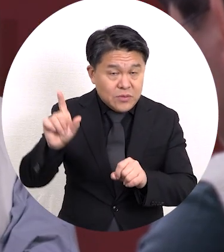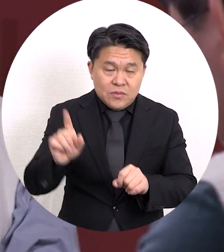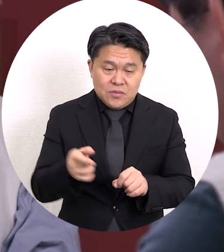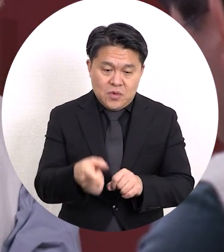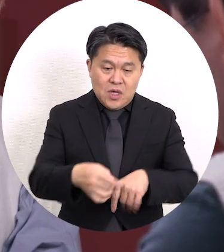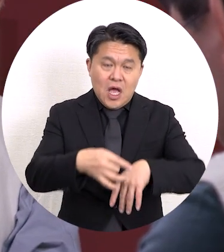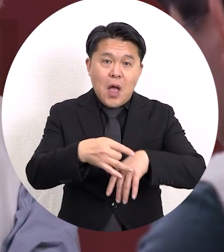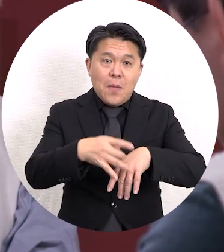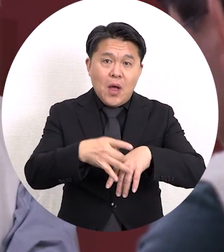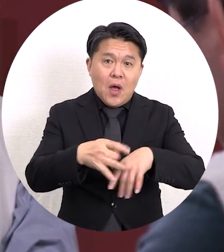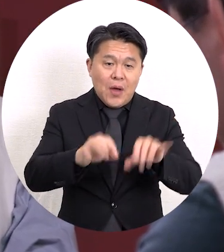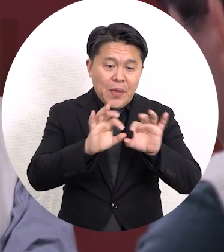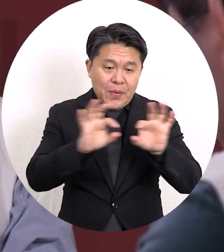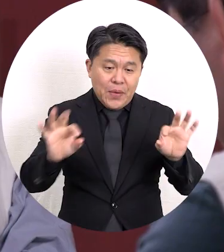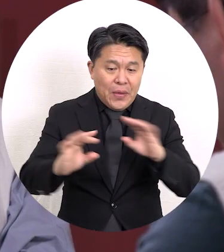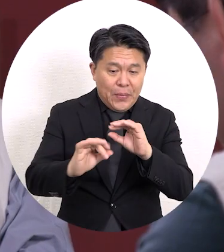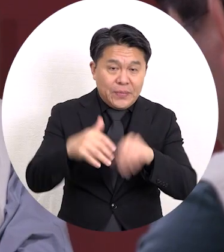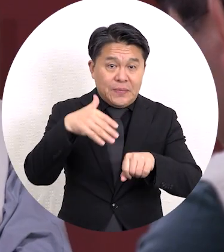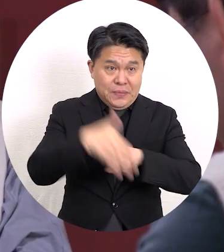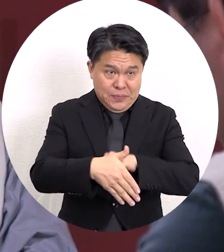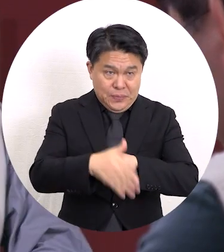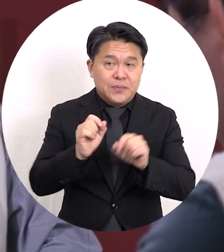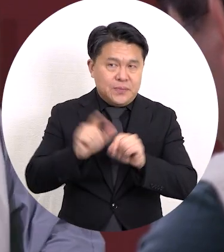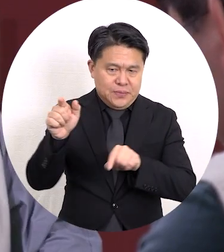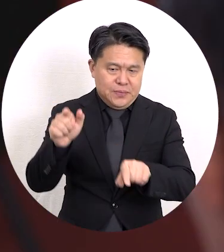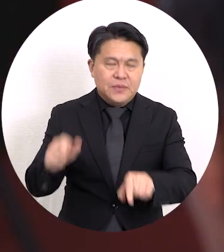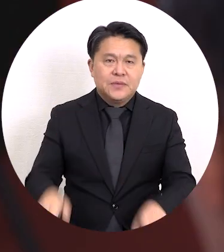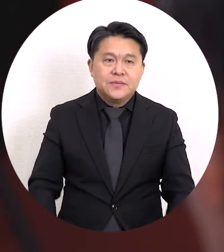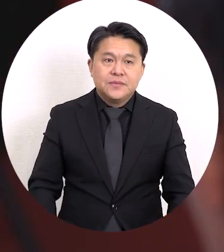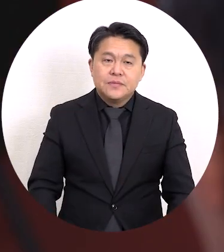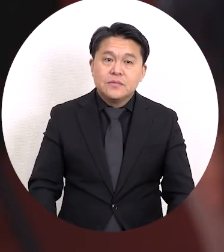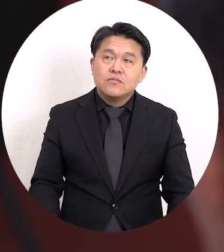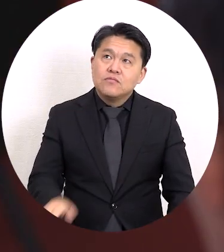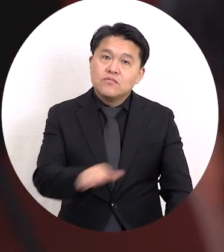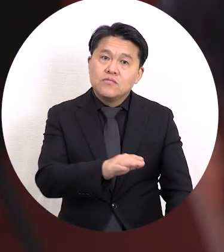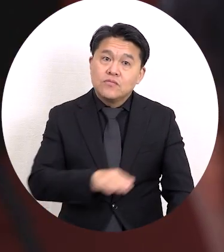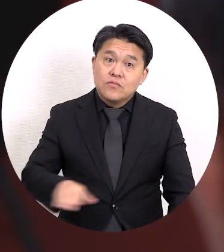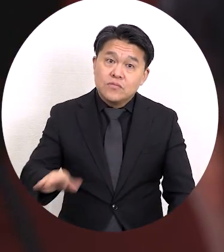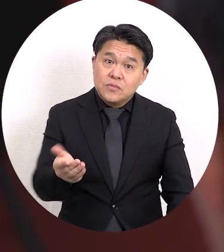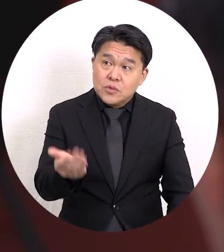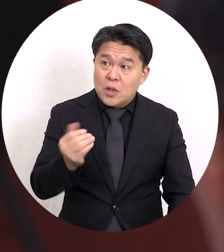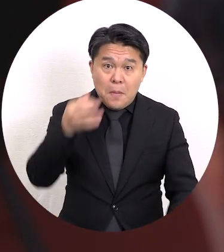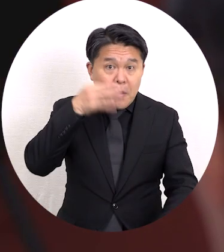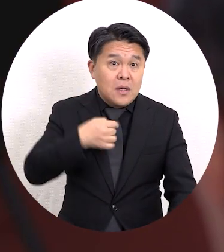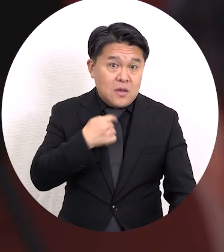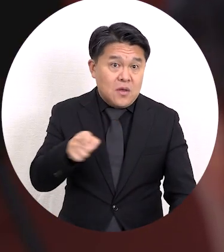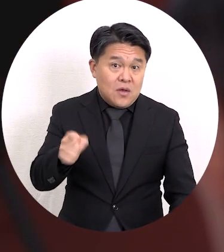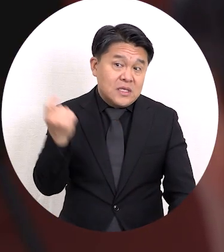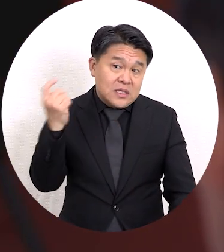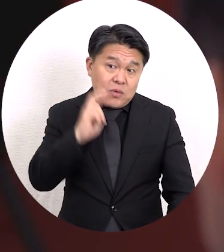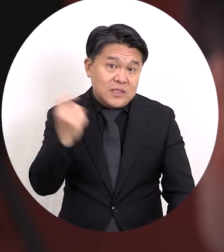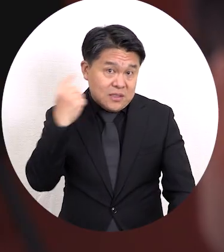are mostly in the shape of bone flutes, like the Divje Babe flute we just heard.